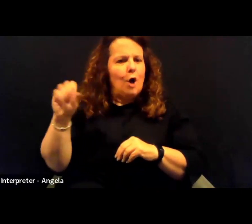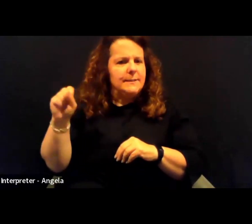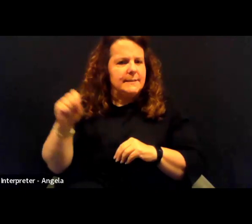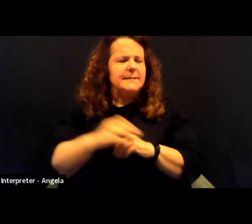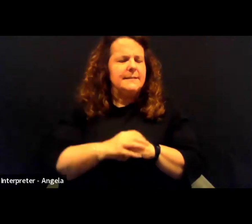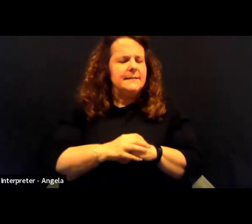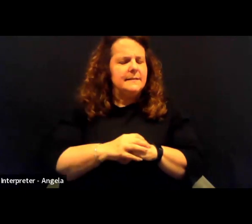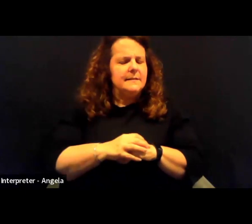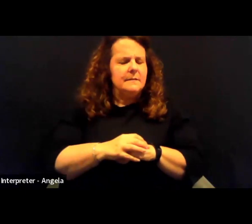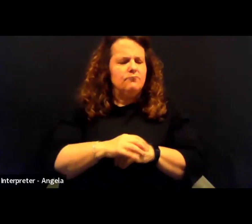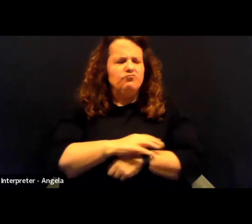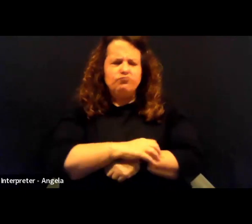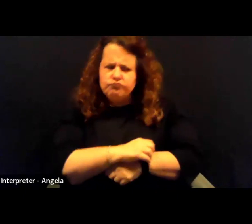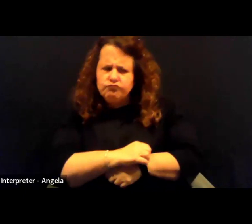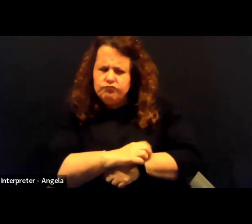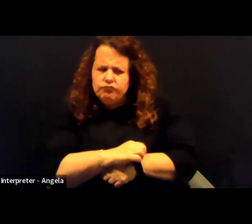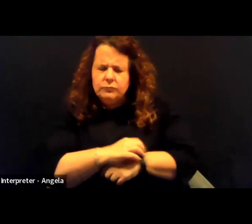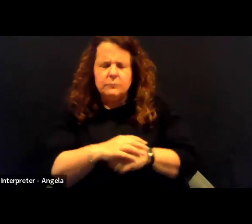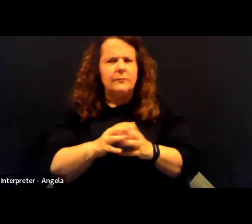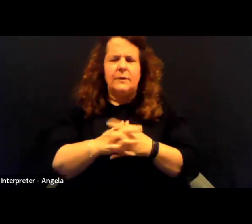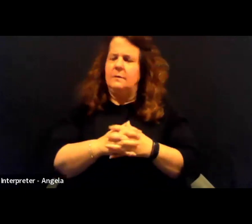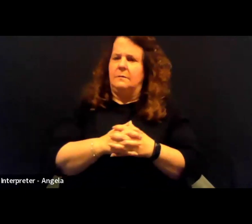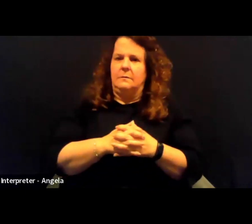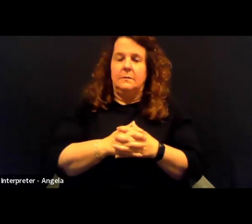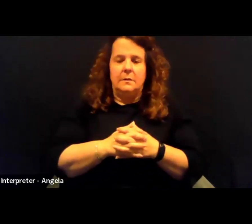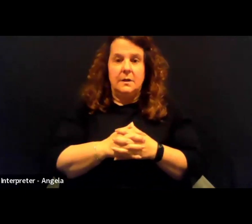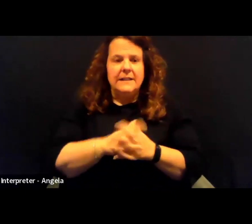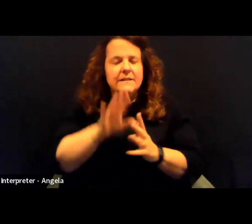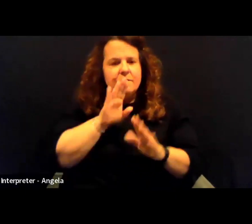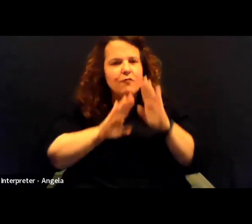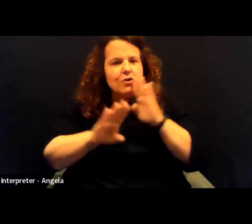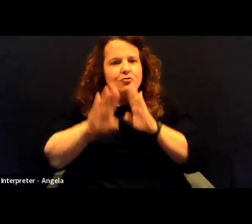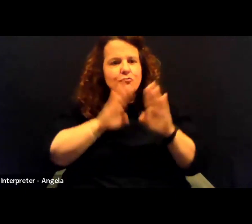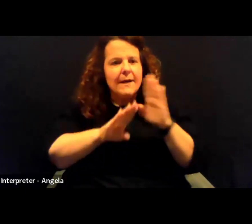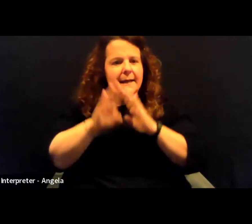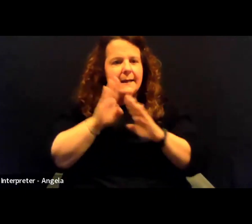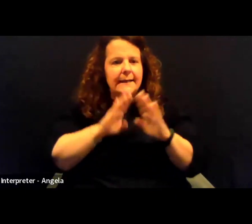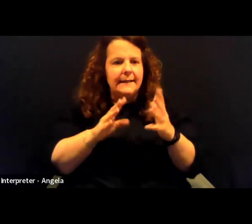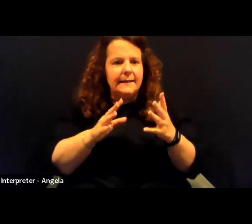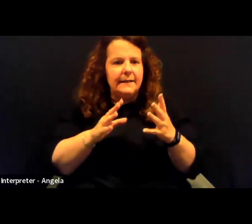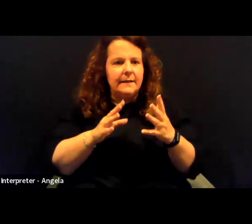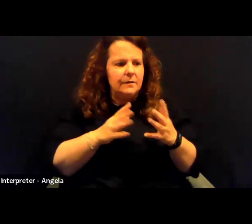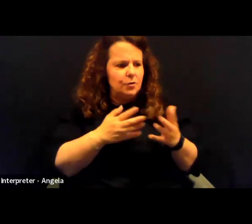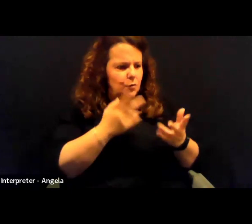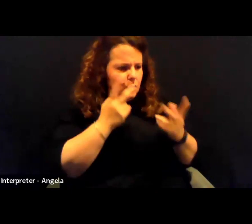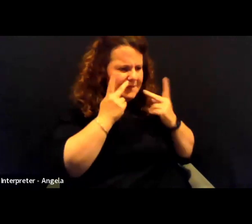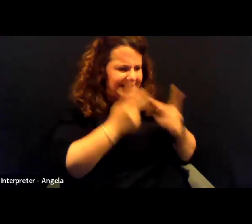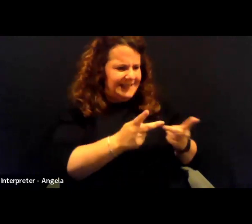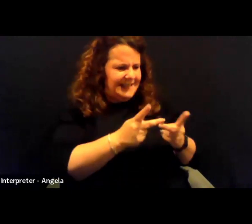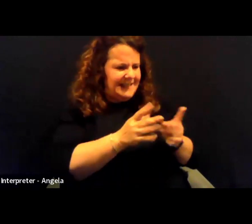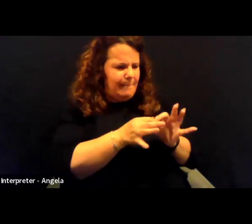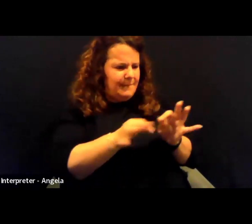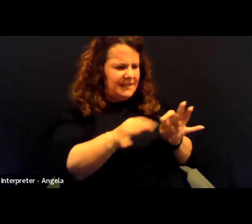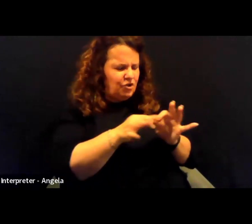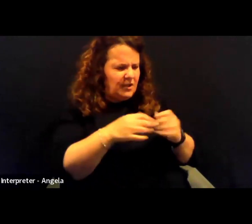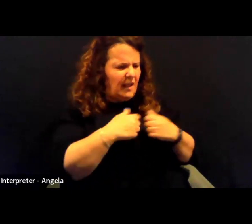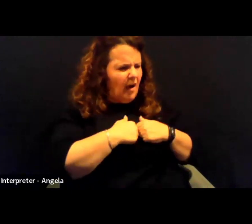, and it's, it's frustrating sometimes to just kind of hear that messaging, , and,